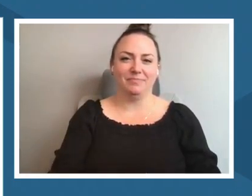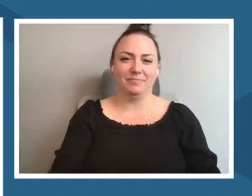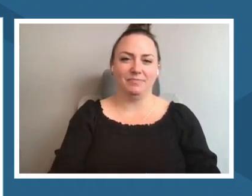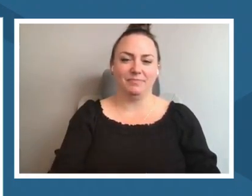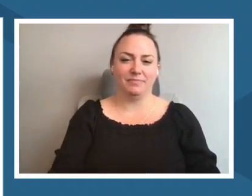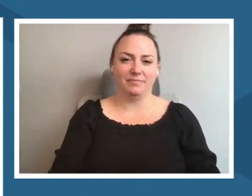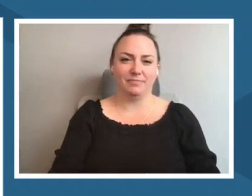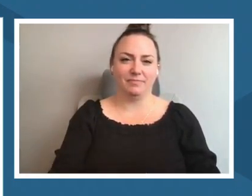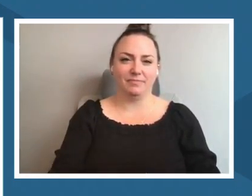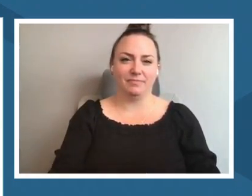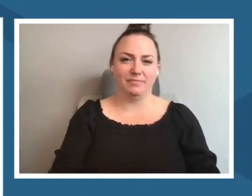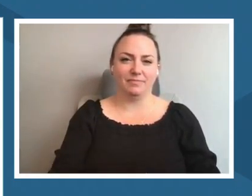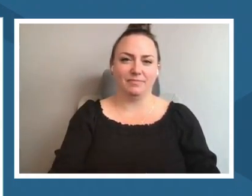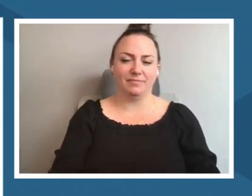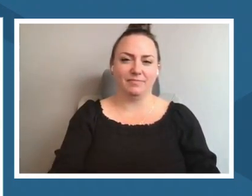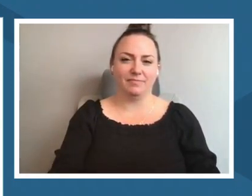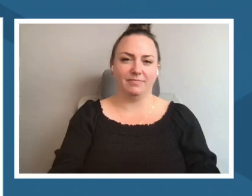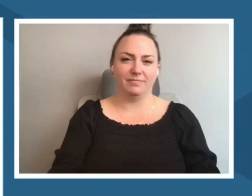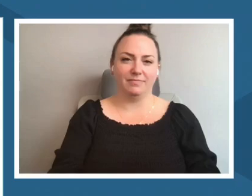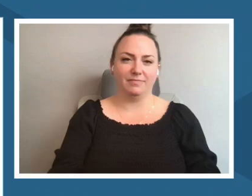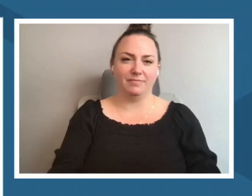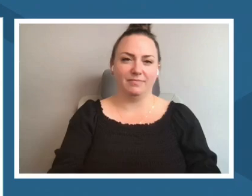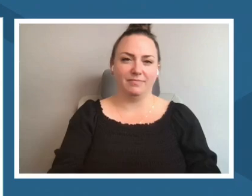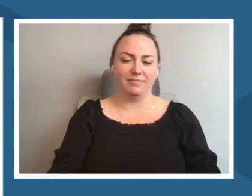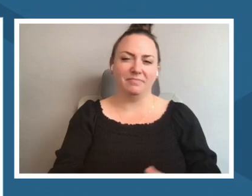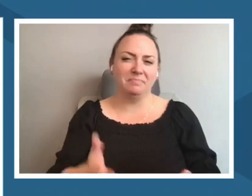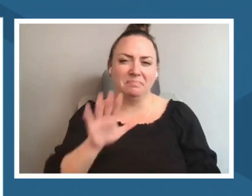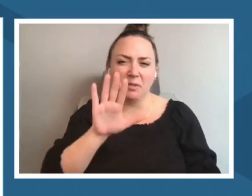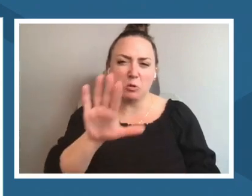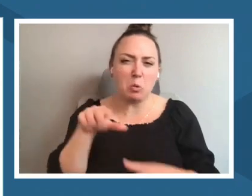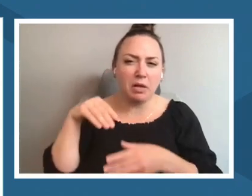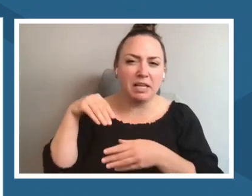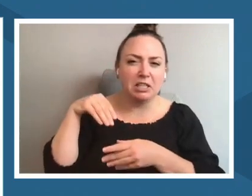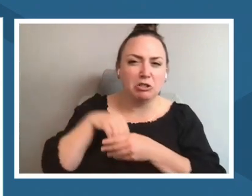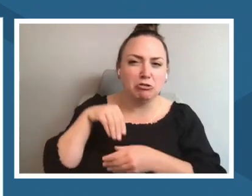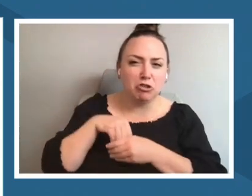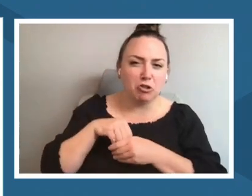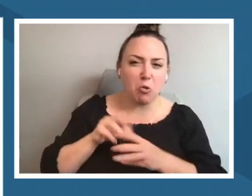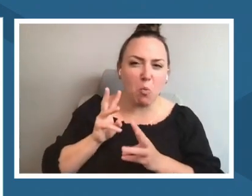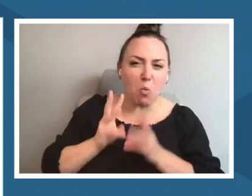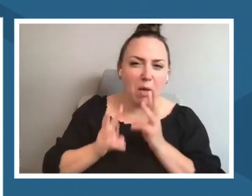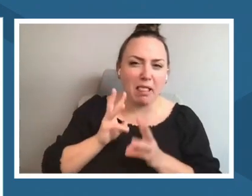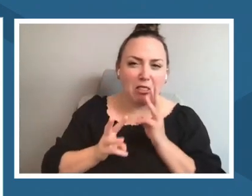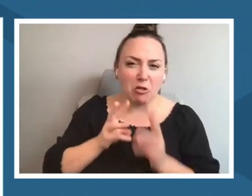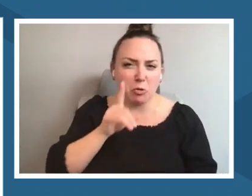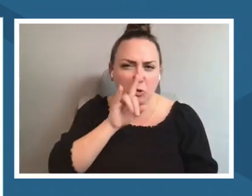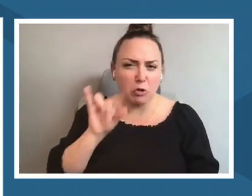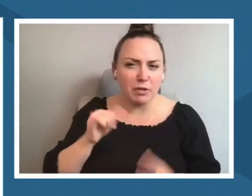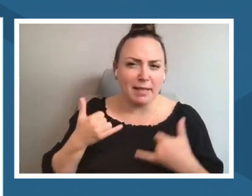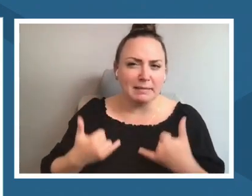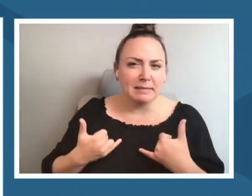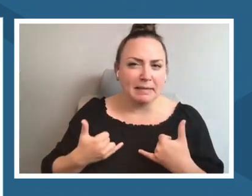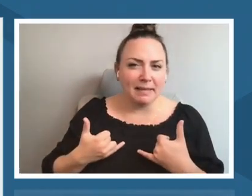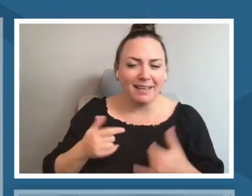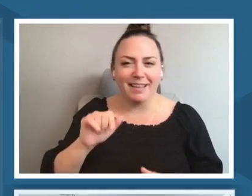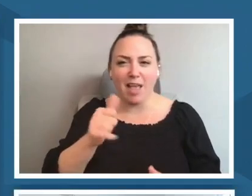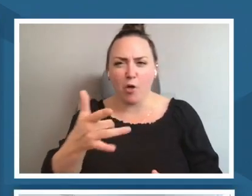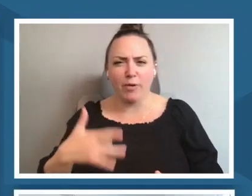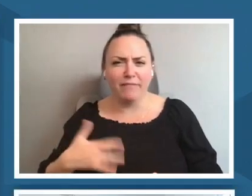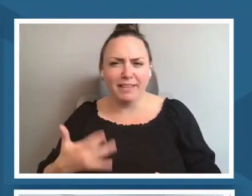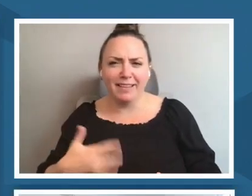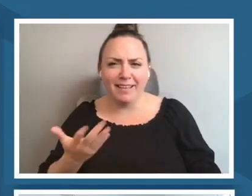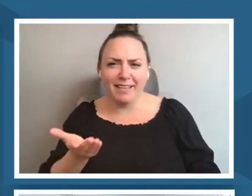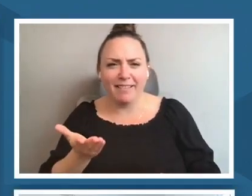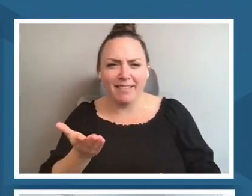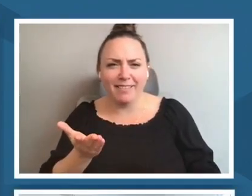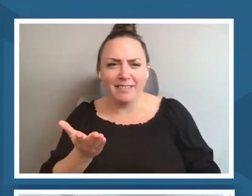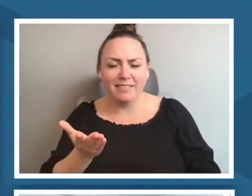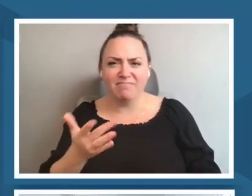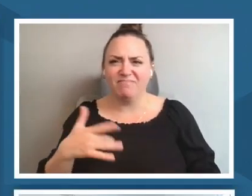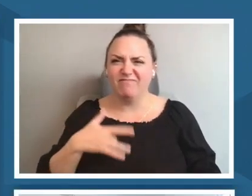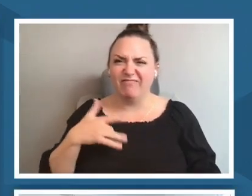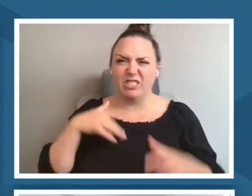so what is your internal weather today